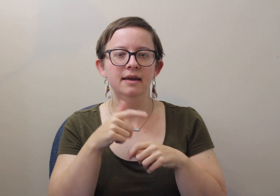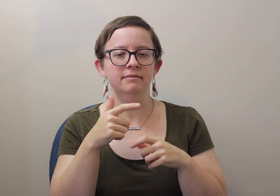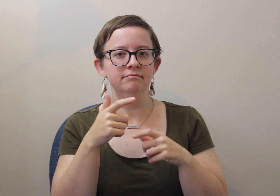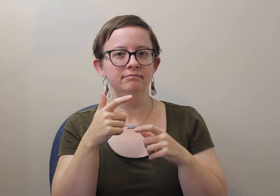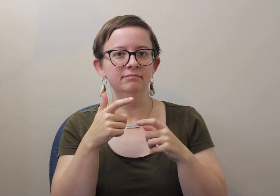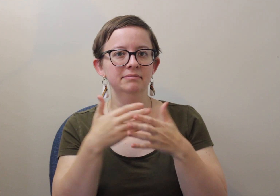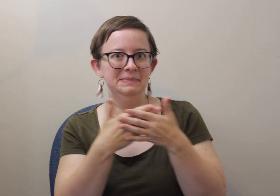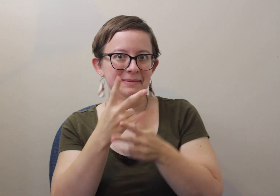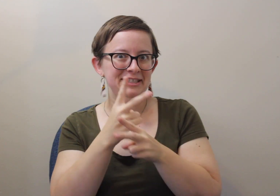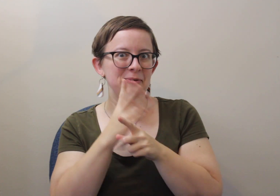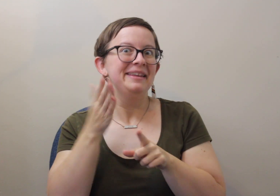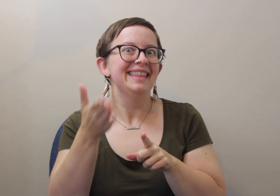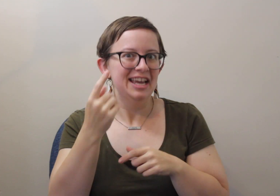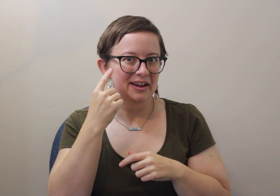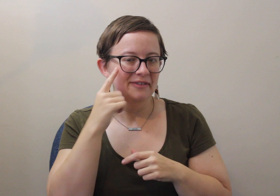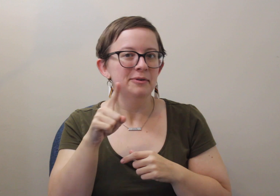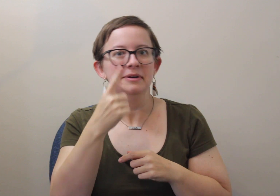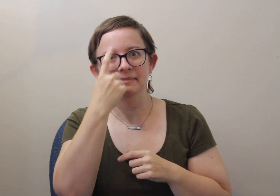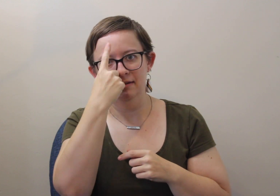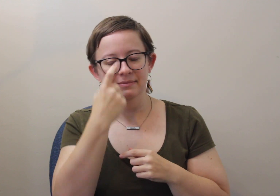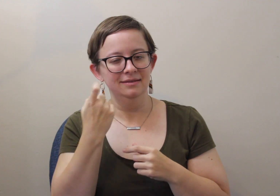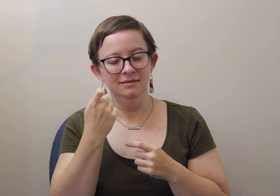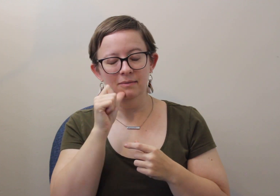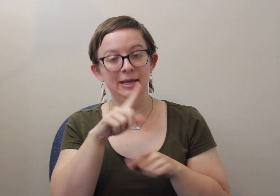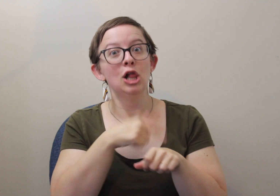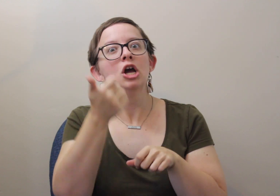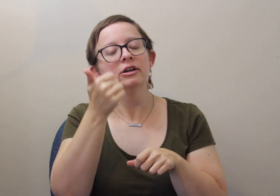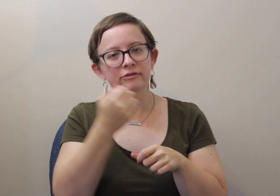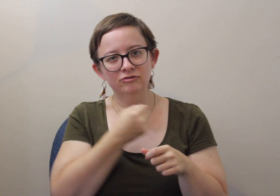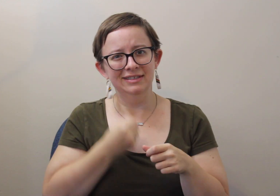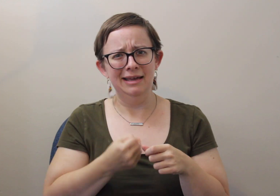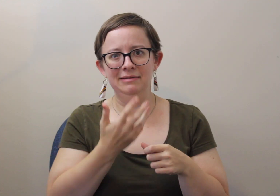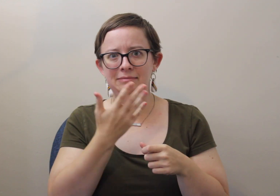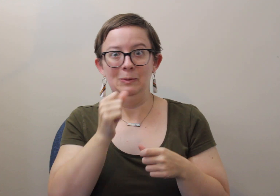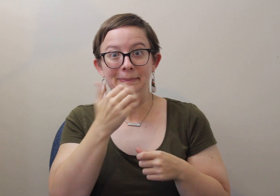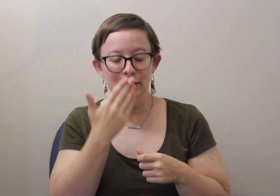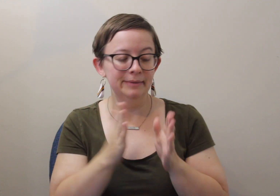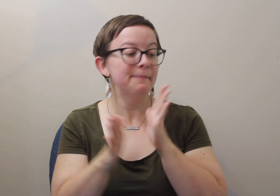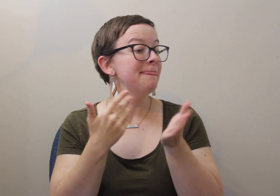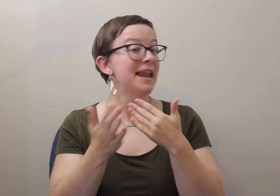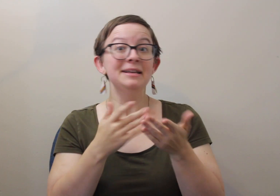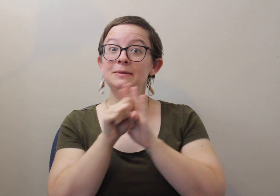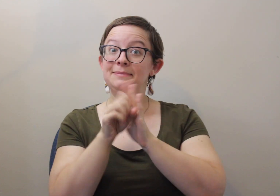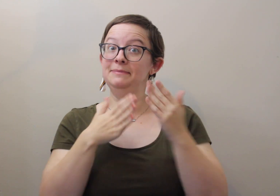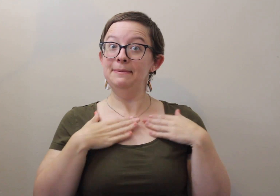Hopefully this time we will have the babysitter there for Mikko, because it's gonna be longer ultrasound and it wouldn't be good.